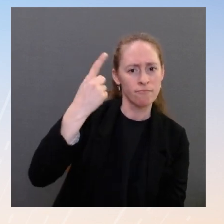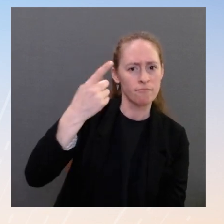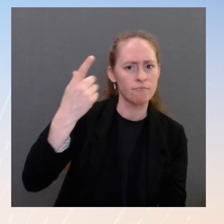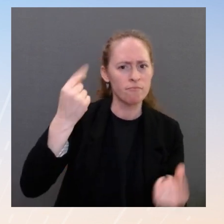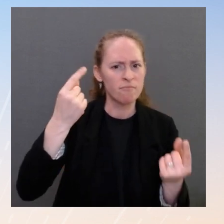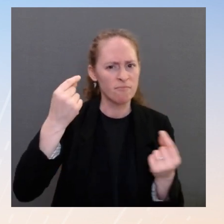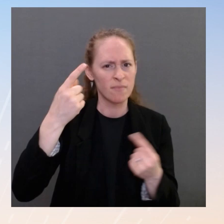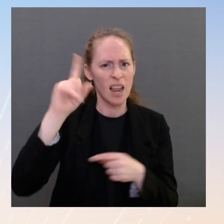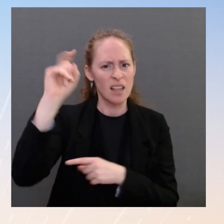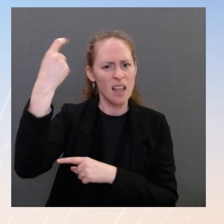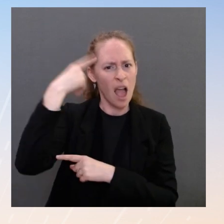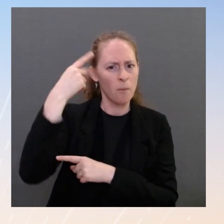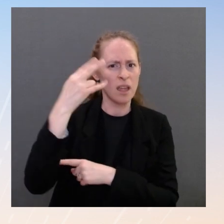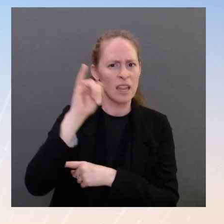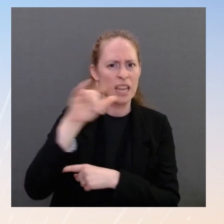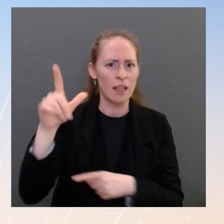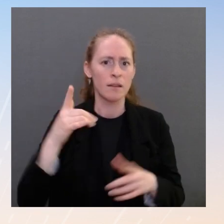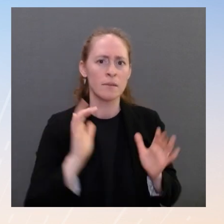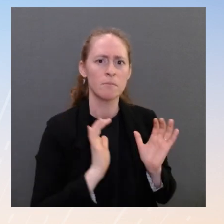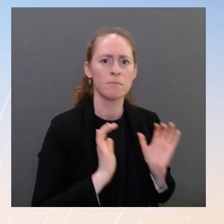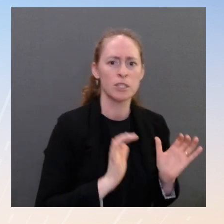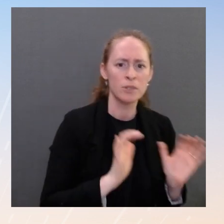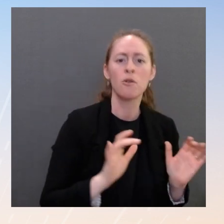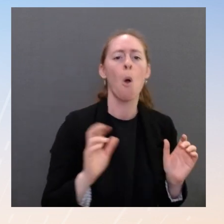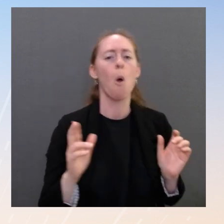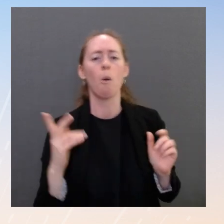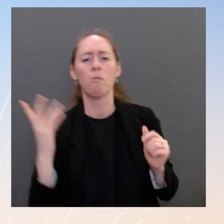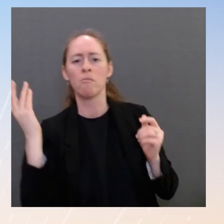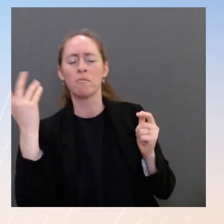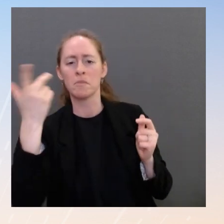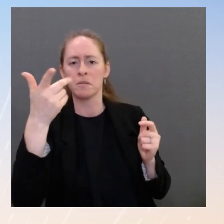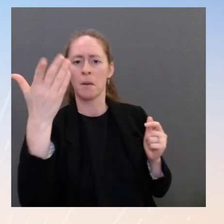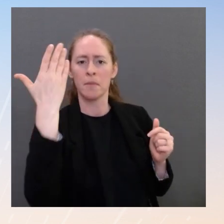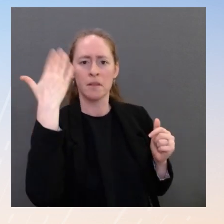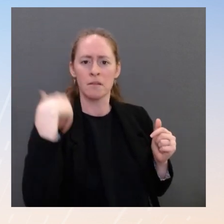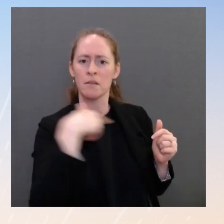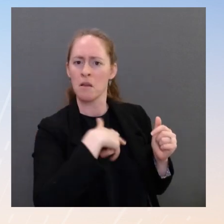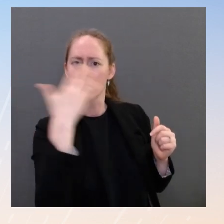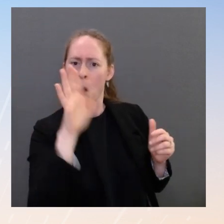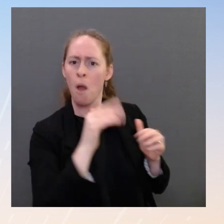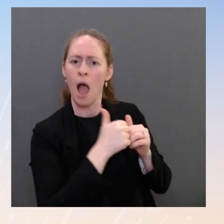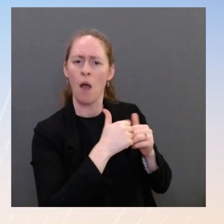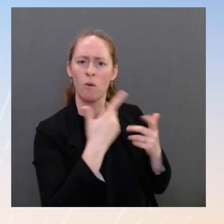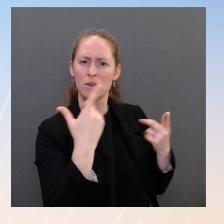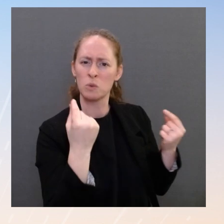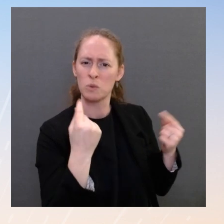for some revised version of the Build Back Better plan -- a scaled-back version.